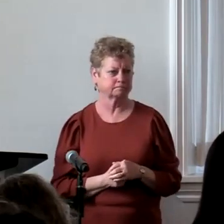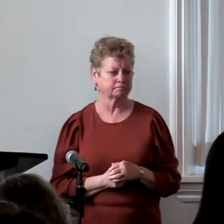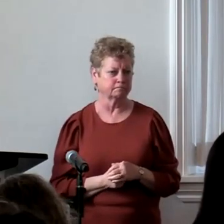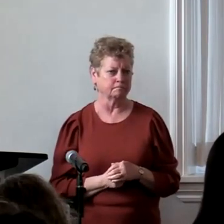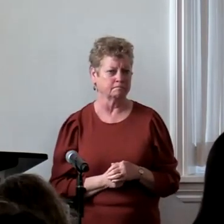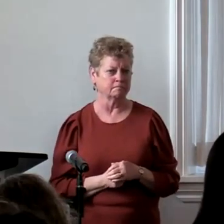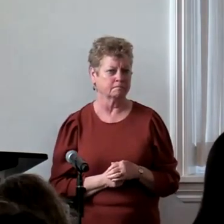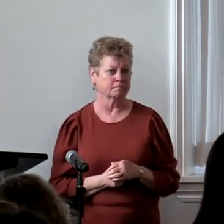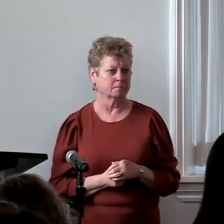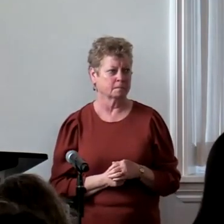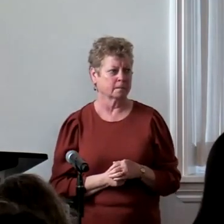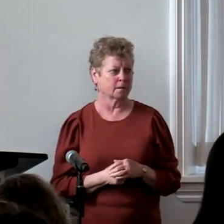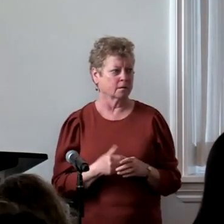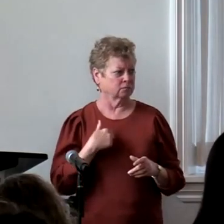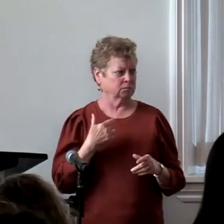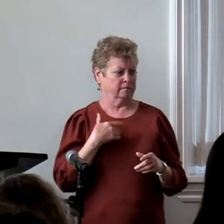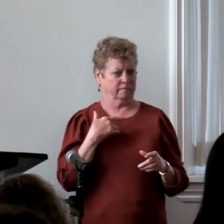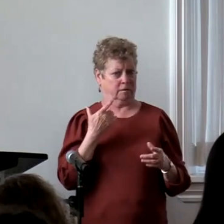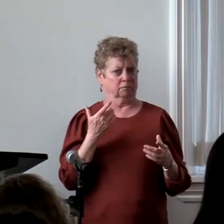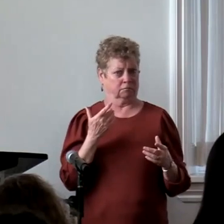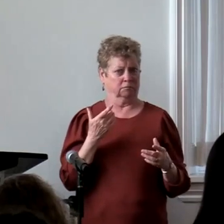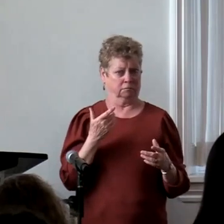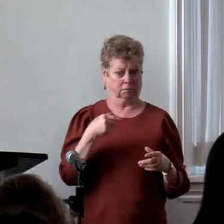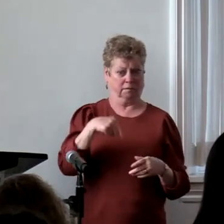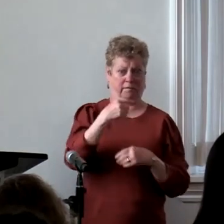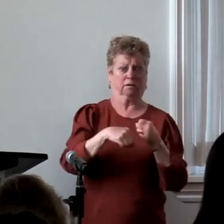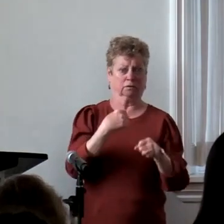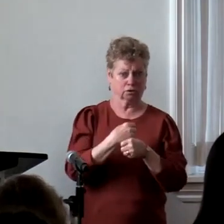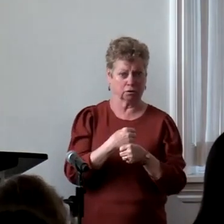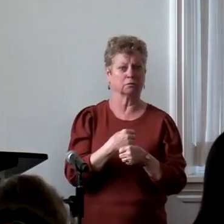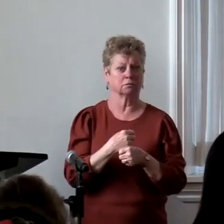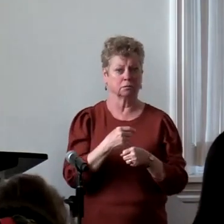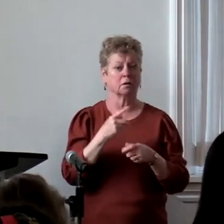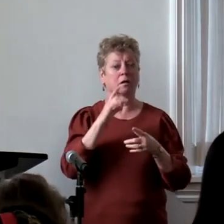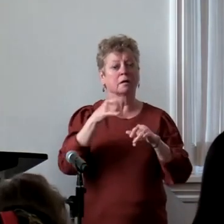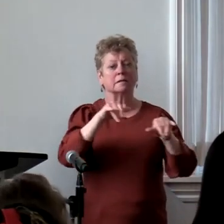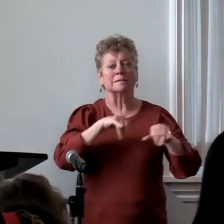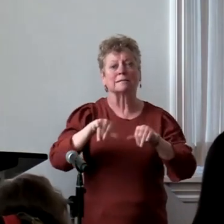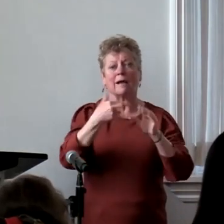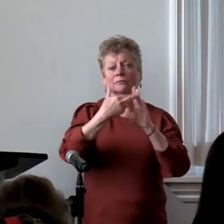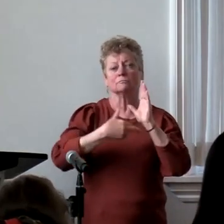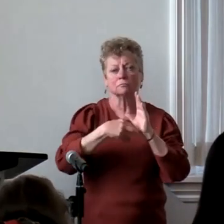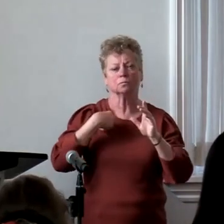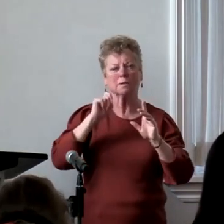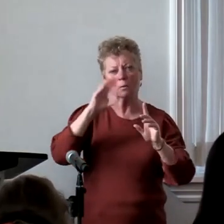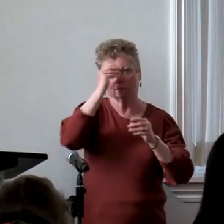We anticipate that this will be a year where we will sharing a lot about the standards in the coming months and we are --